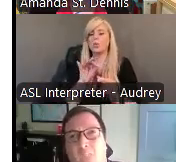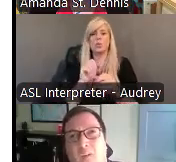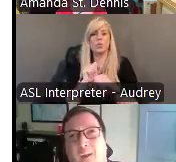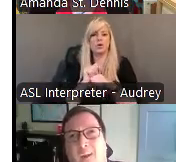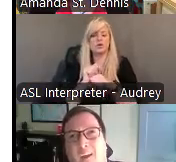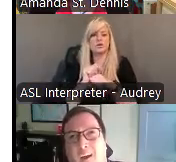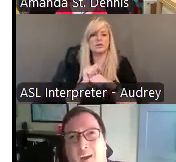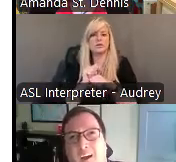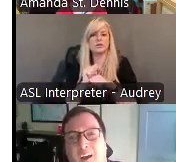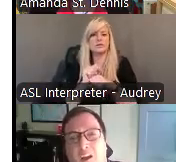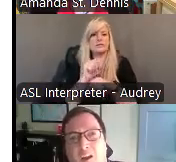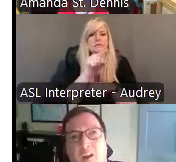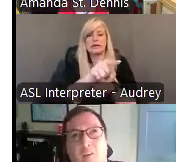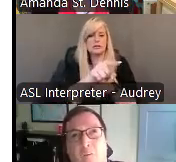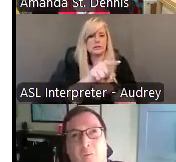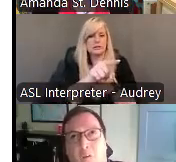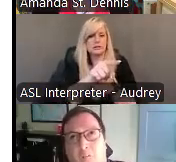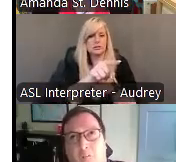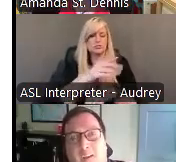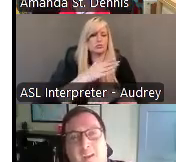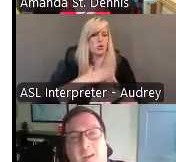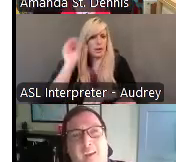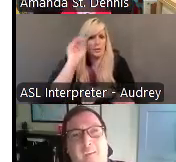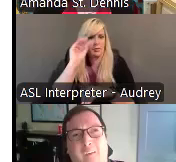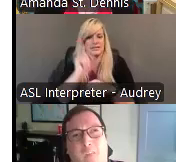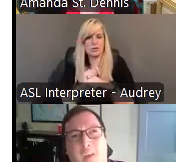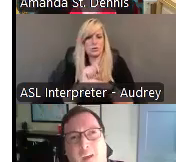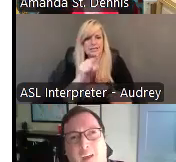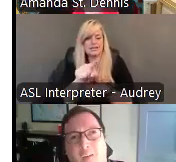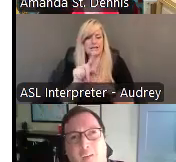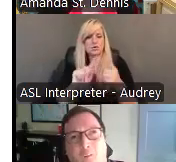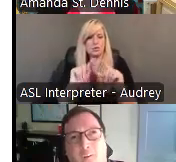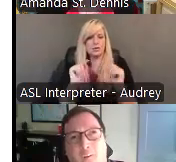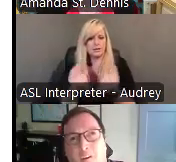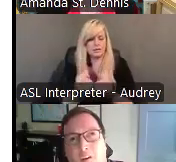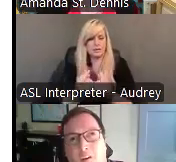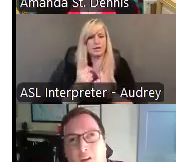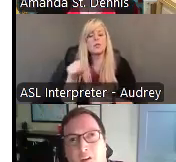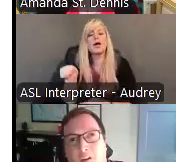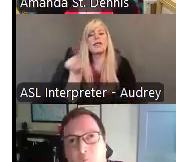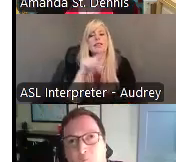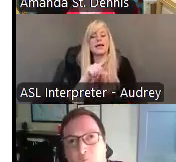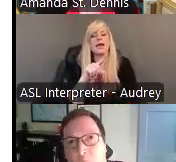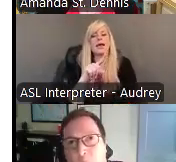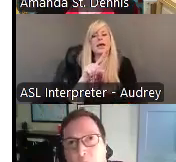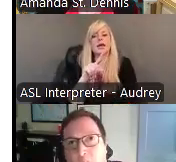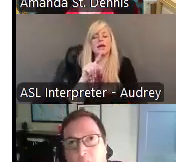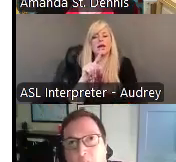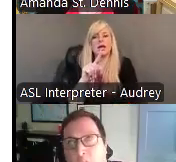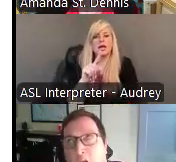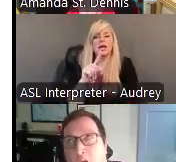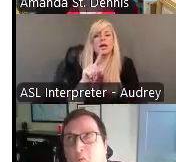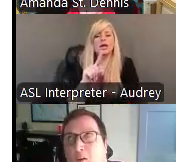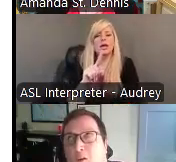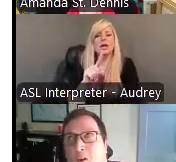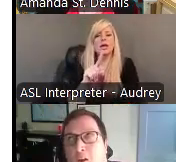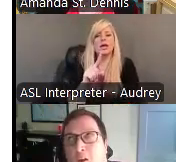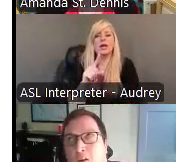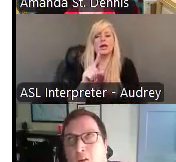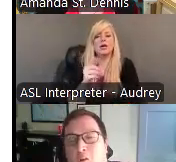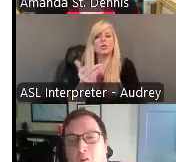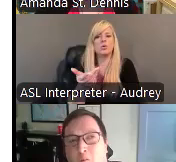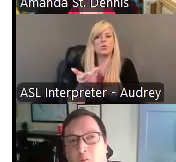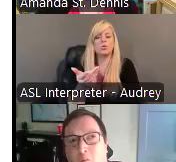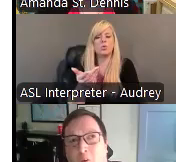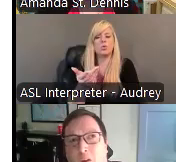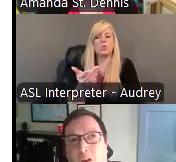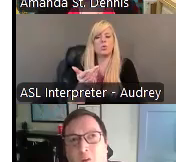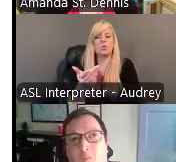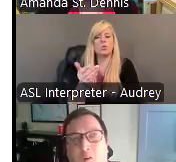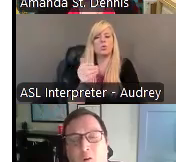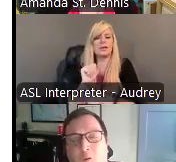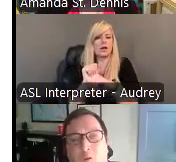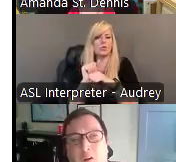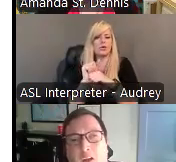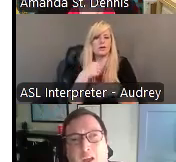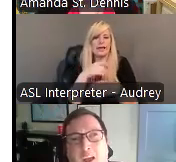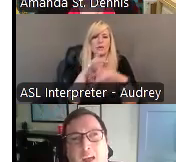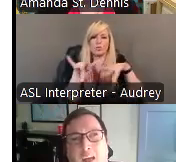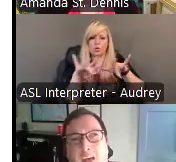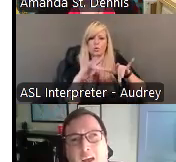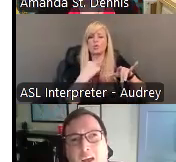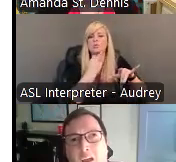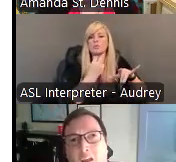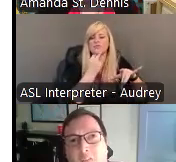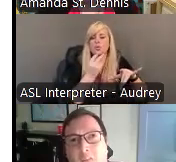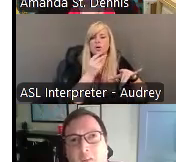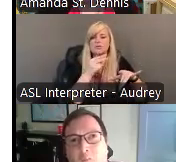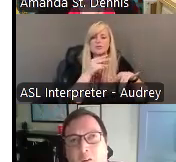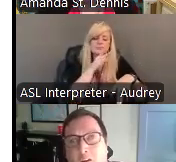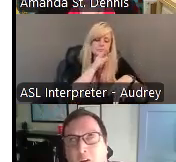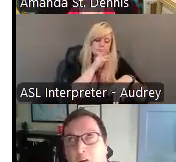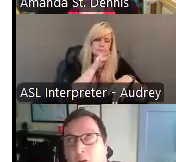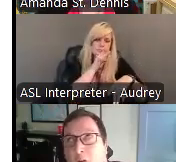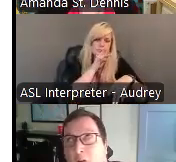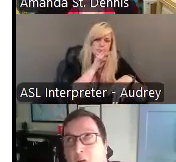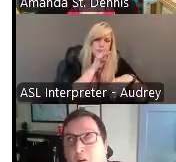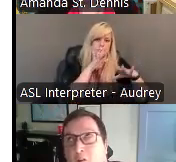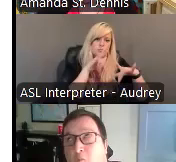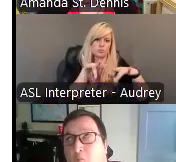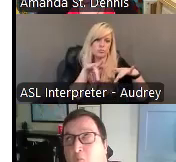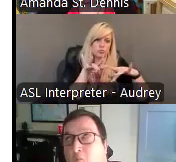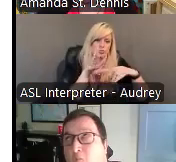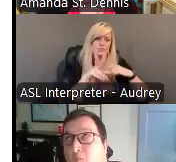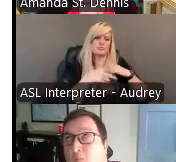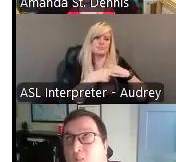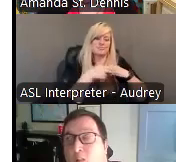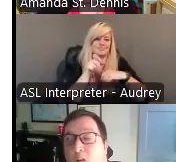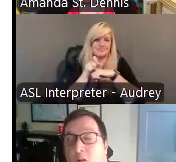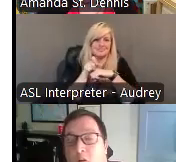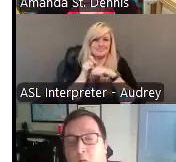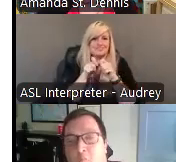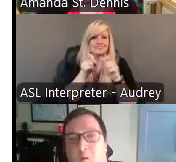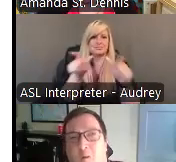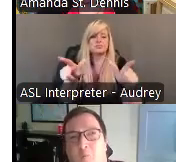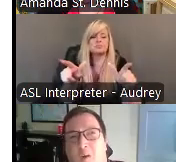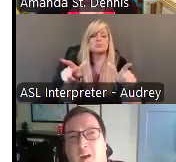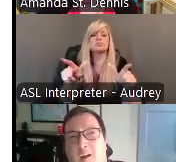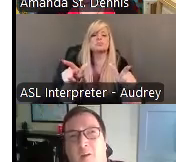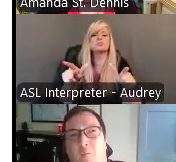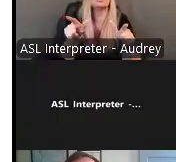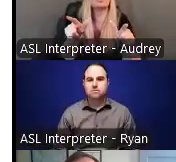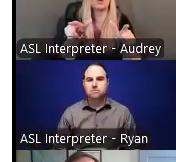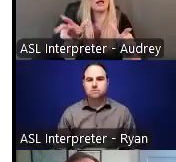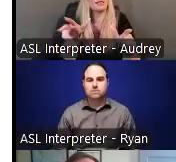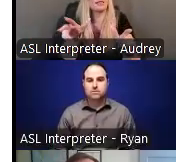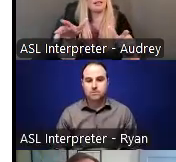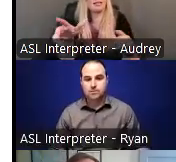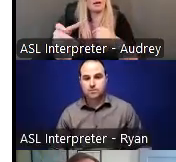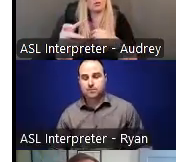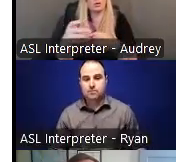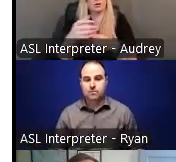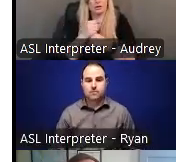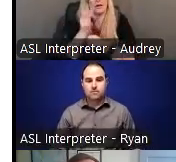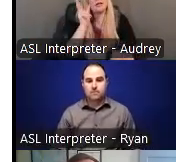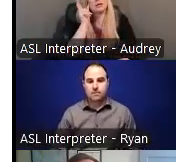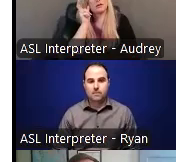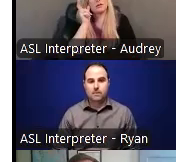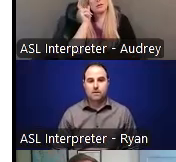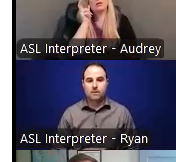opinion to the team and I would give a voice recording and they would write back to me with